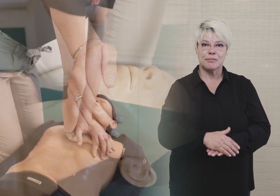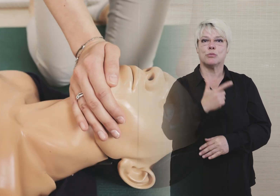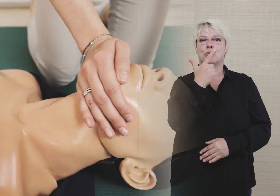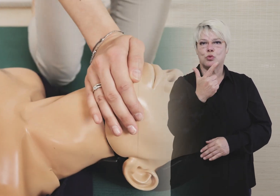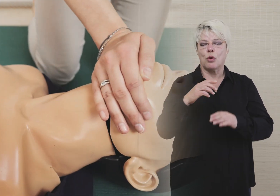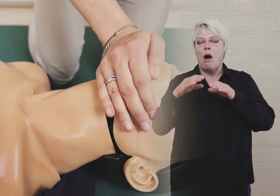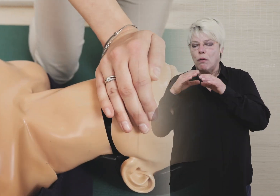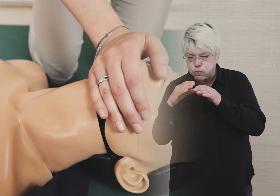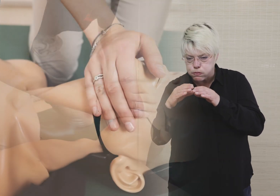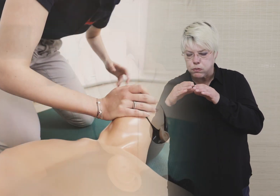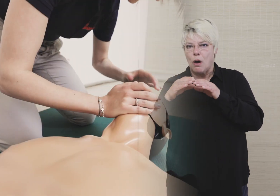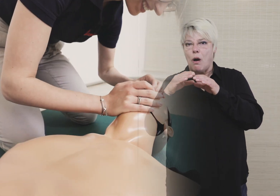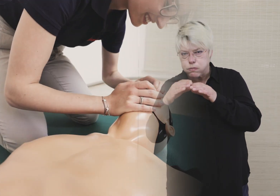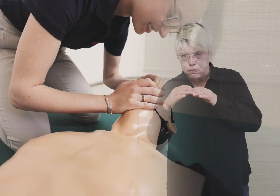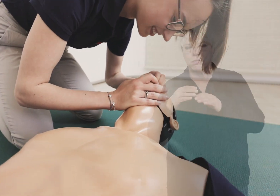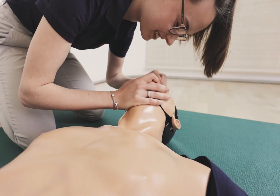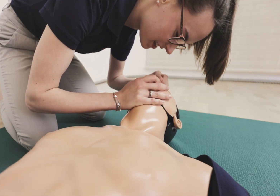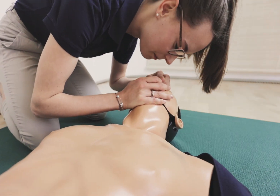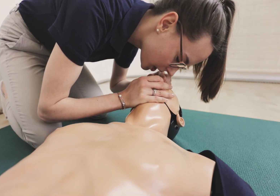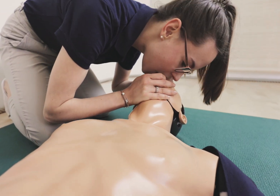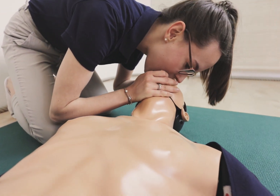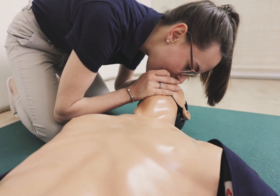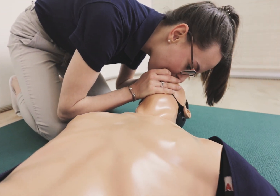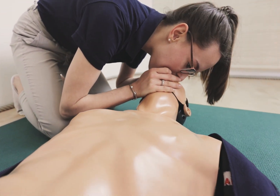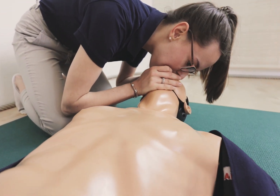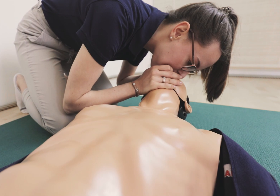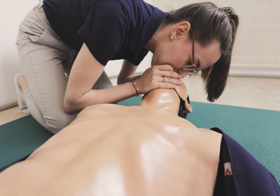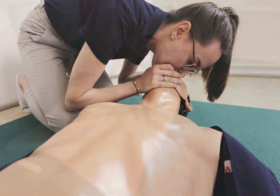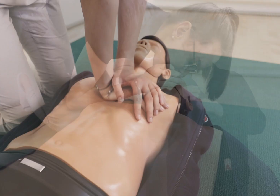Then give two rescue breaths: Close the nose, pull the chin upwards and give the breaths through a CPR mask